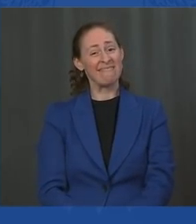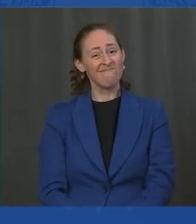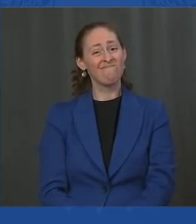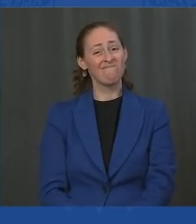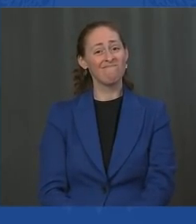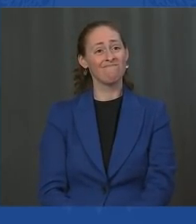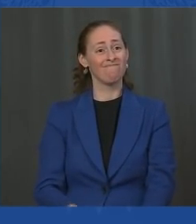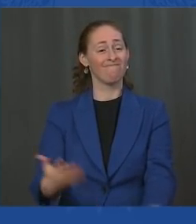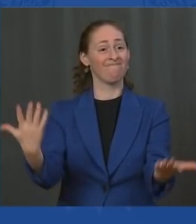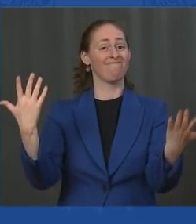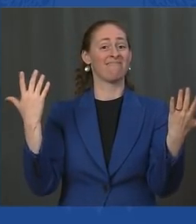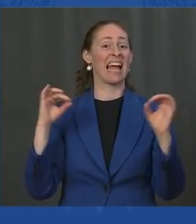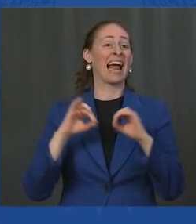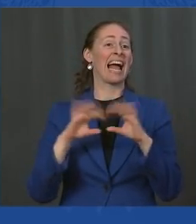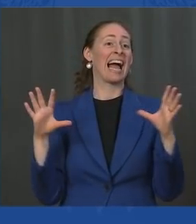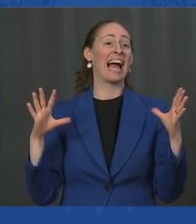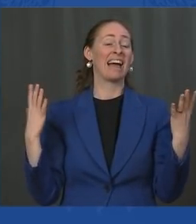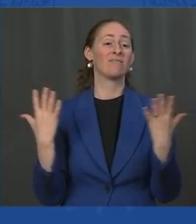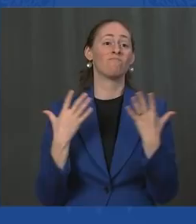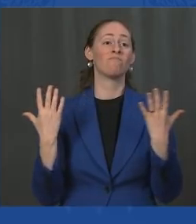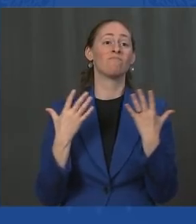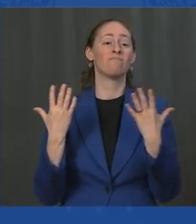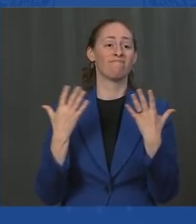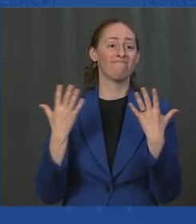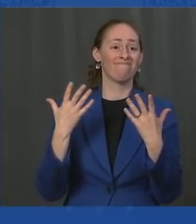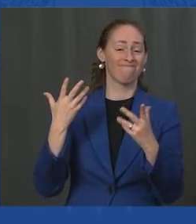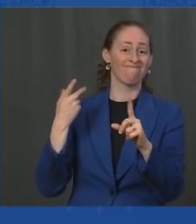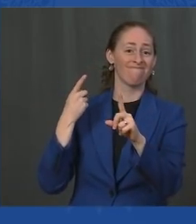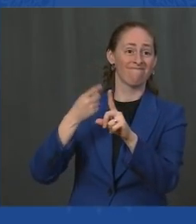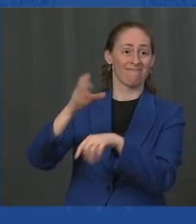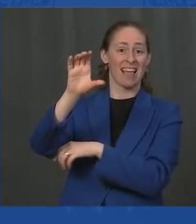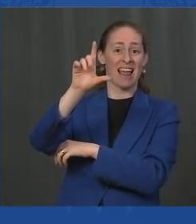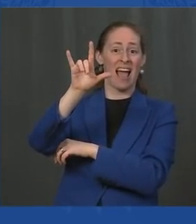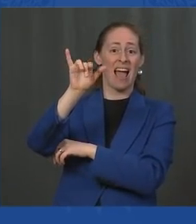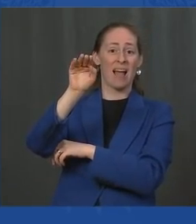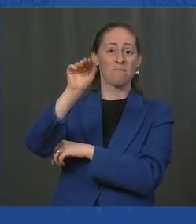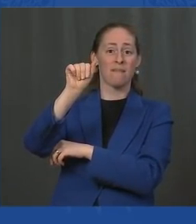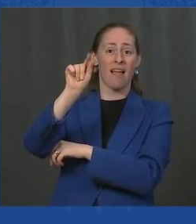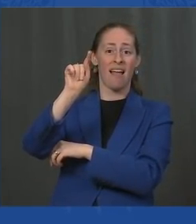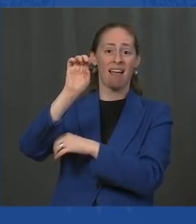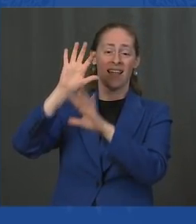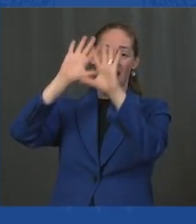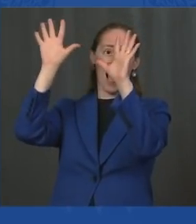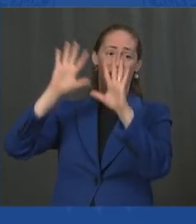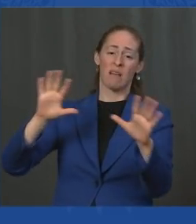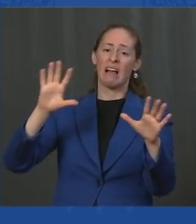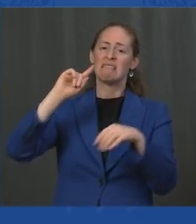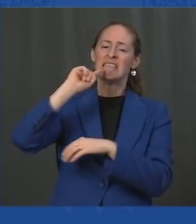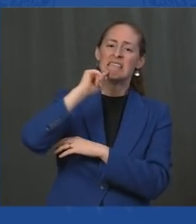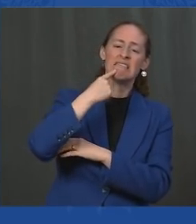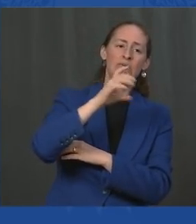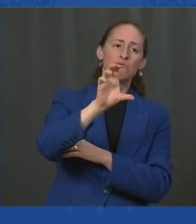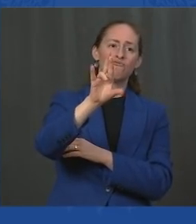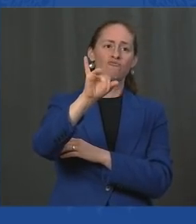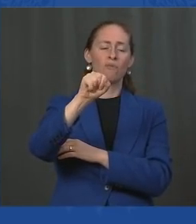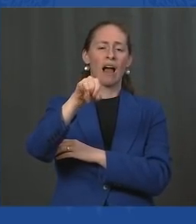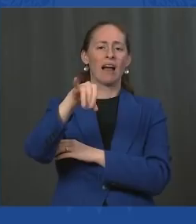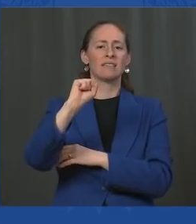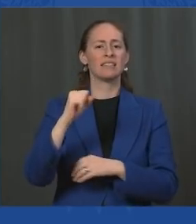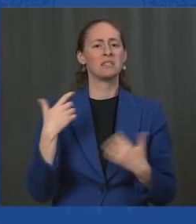and the climate clisis [sic] -- crisis are here. We need to do -- be much better prepared. We need to act.